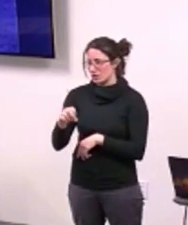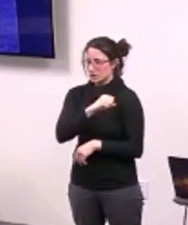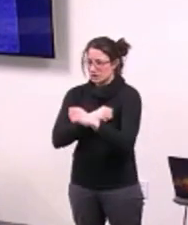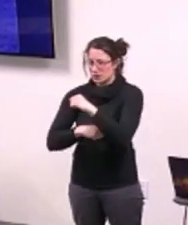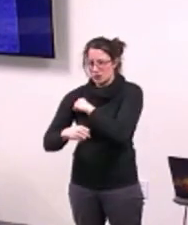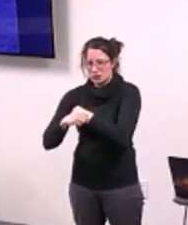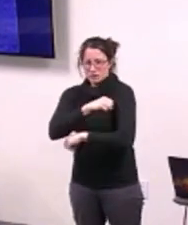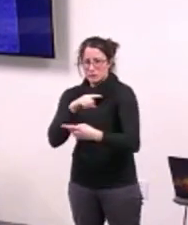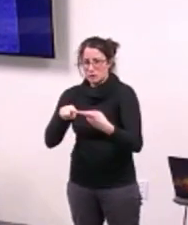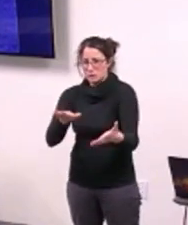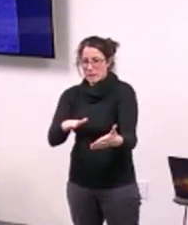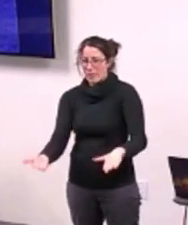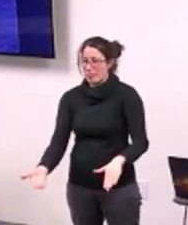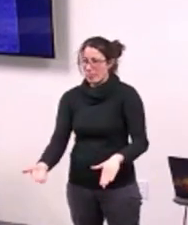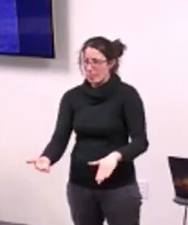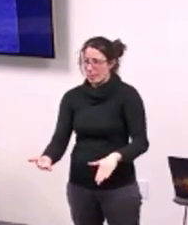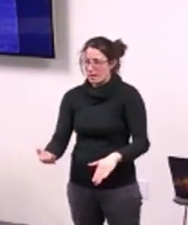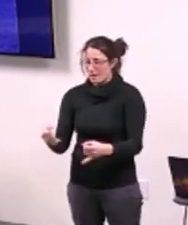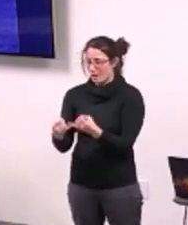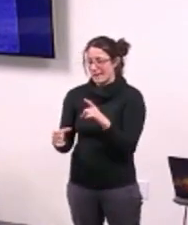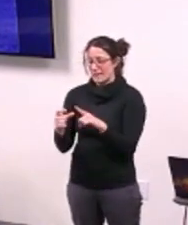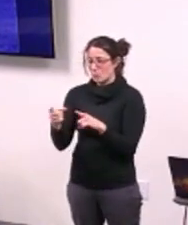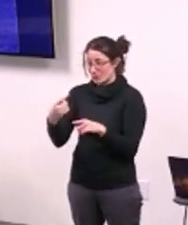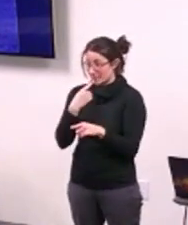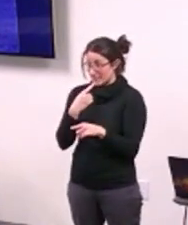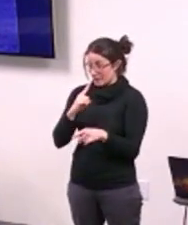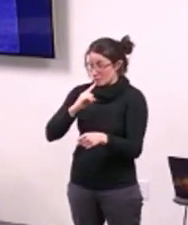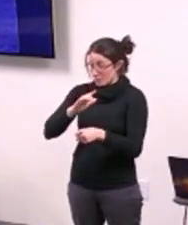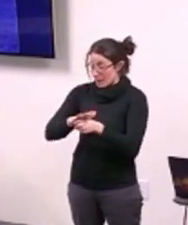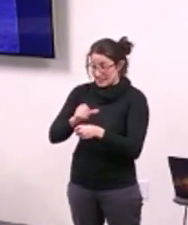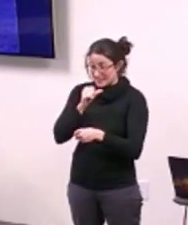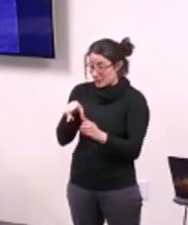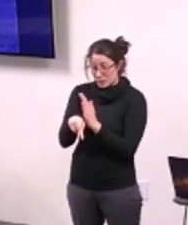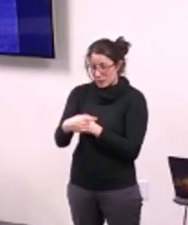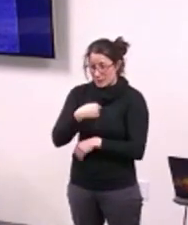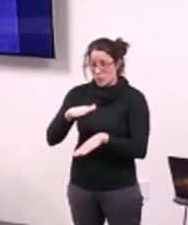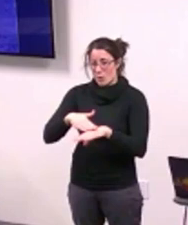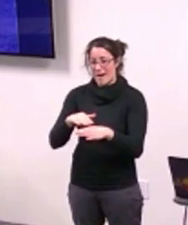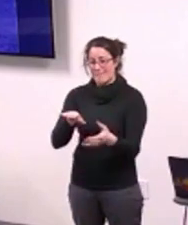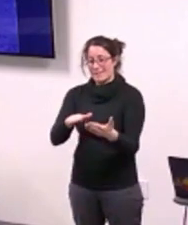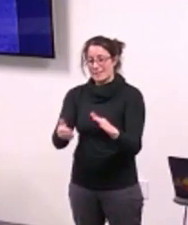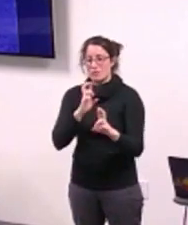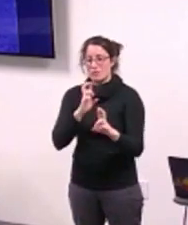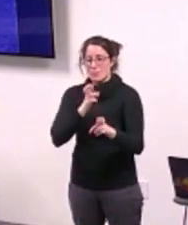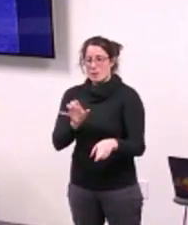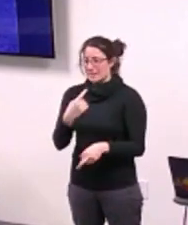"You promised not to kill me." And on her death report. It says, "Oh, excited delirium."